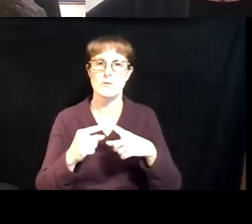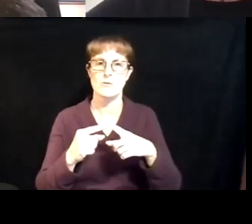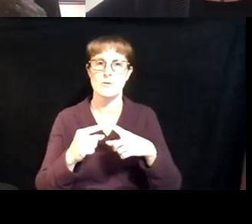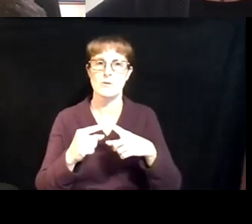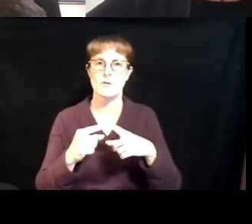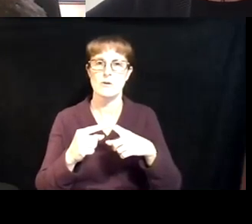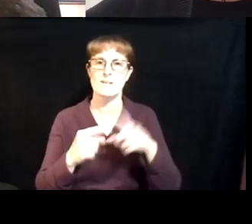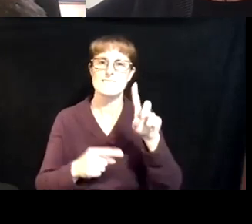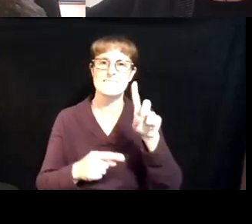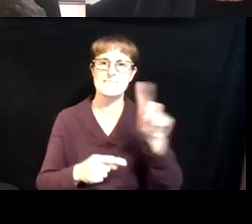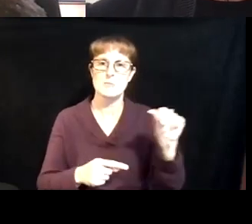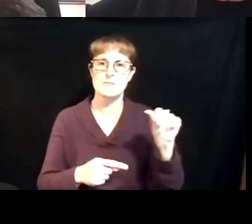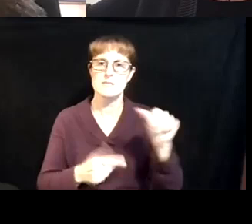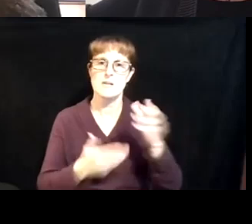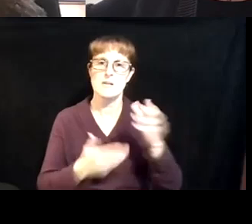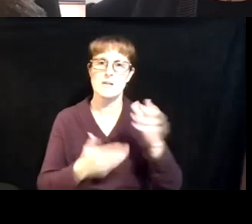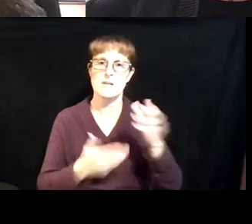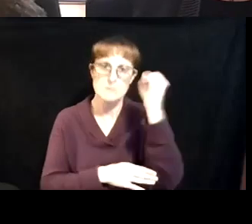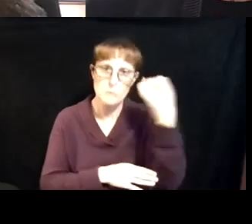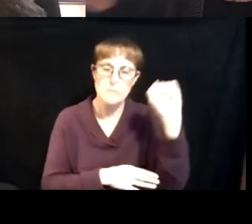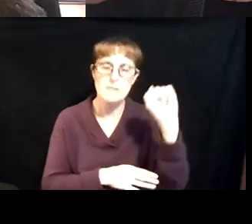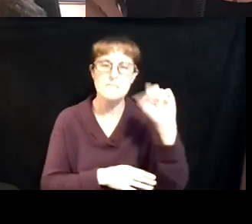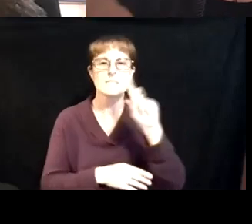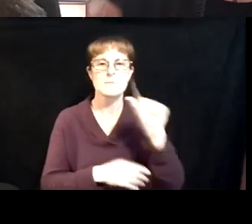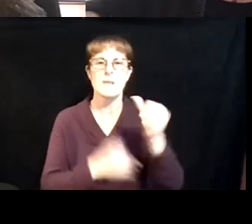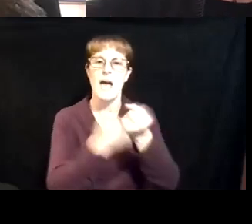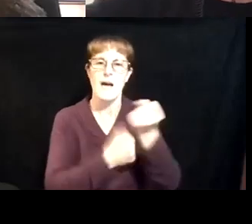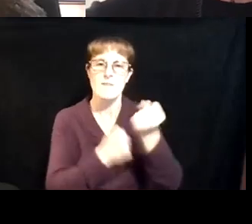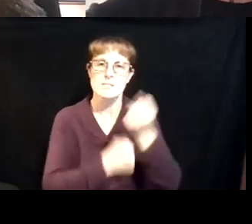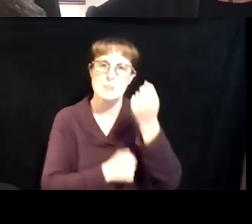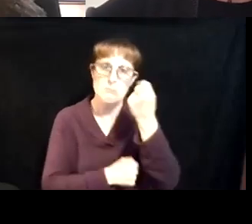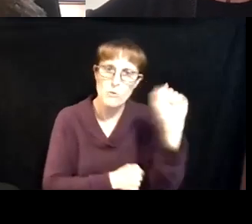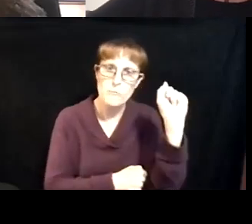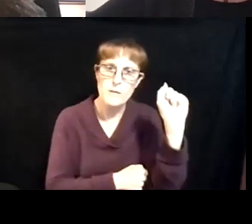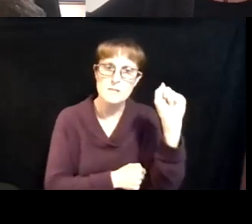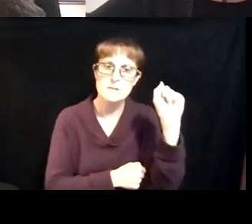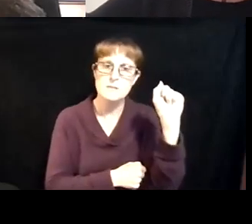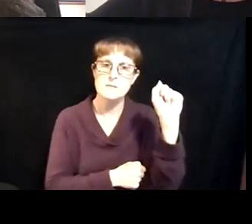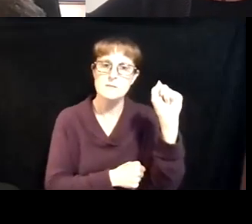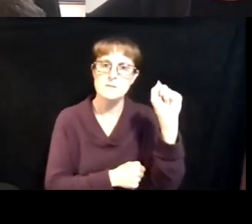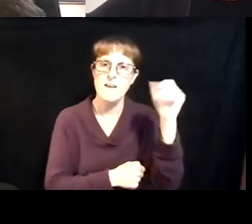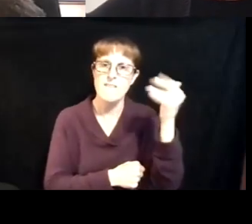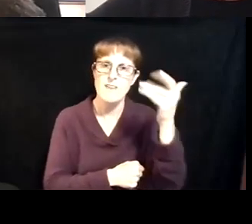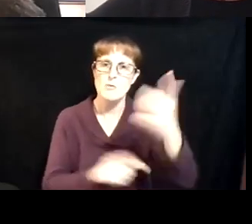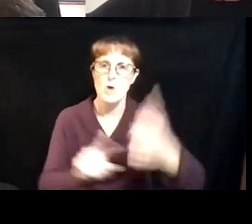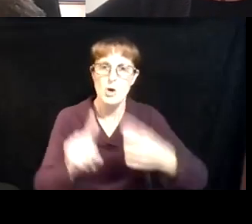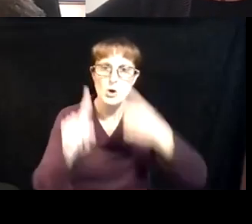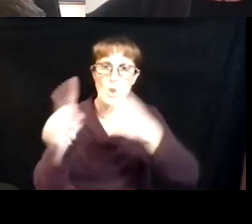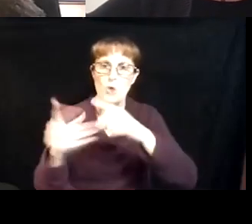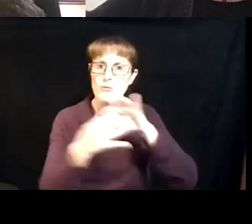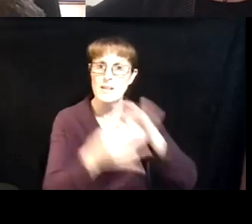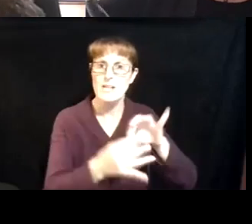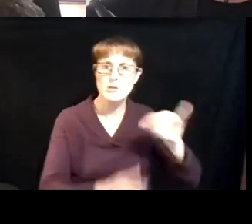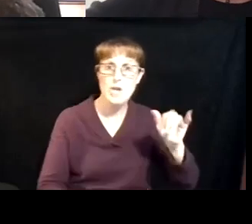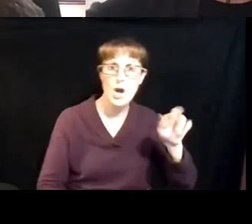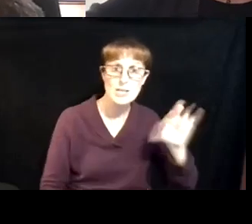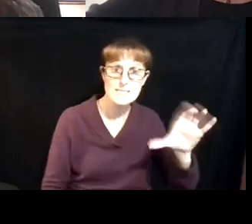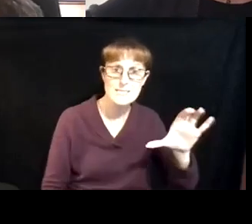the disability rights movement needs to go in the future with respect to the JRC, and with respect to the lessons.